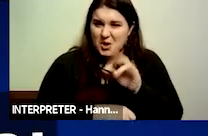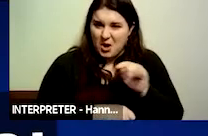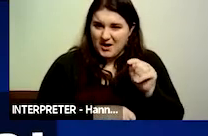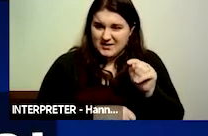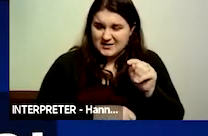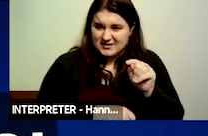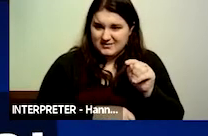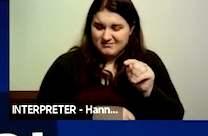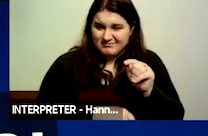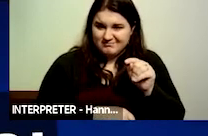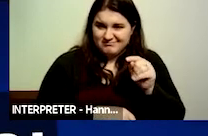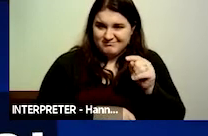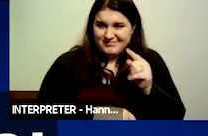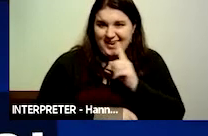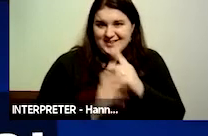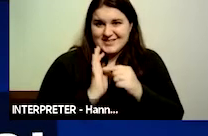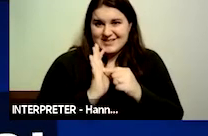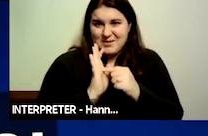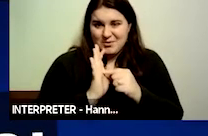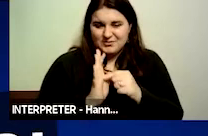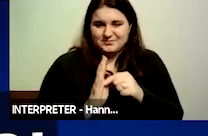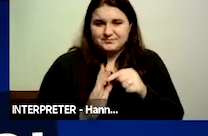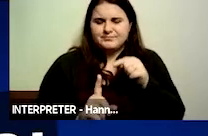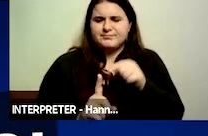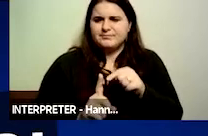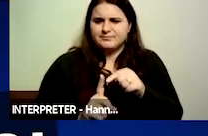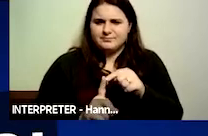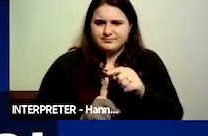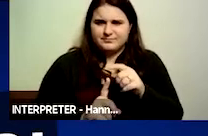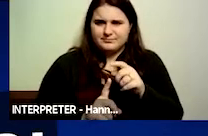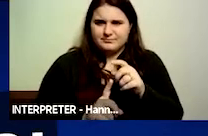Rick Mislan: Better as a member and former co Chair of the edge cause internet to security